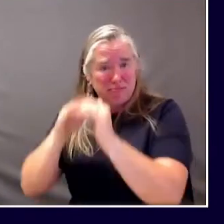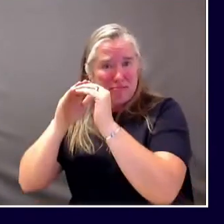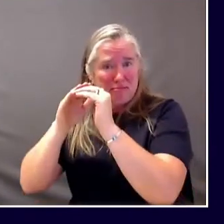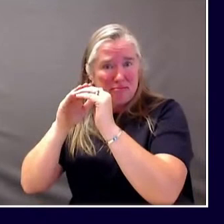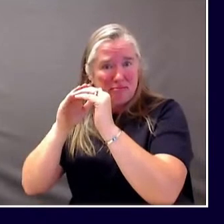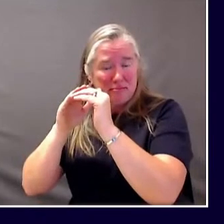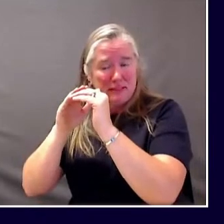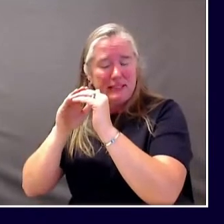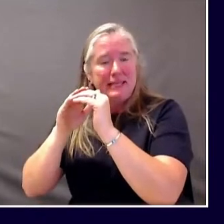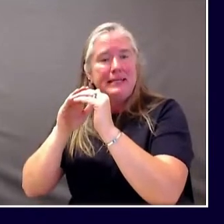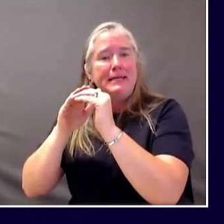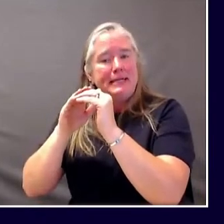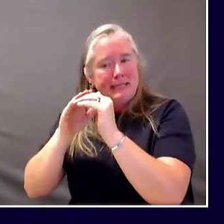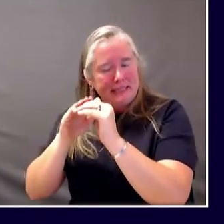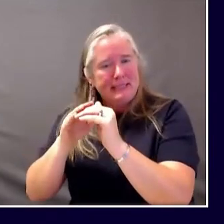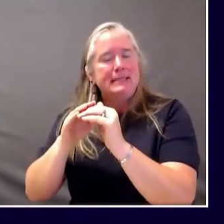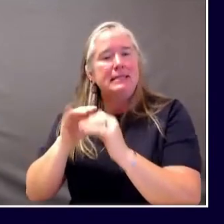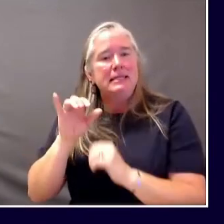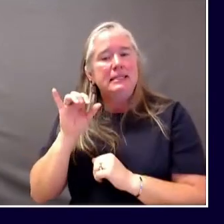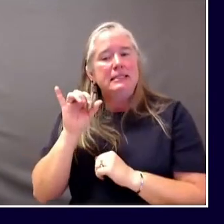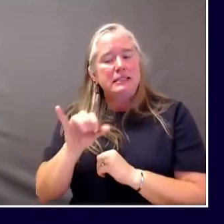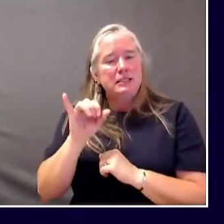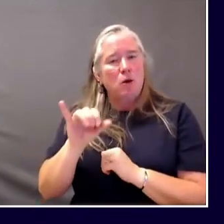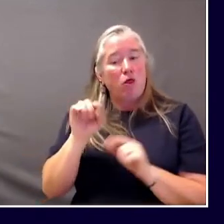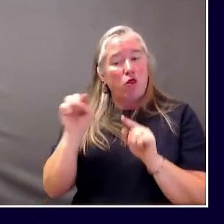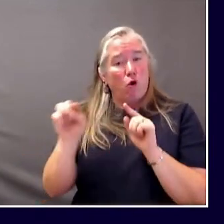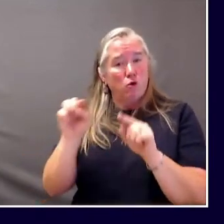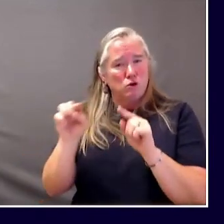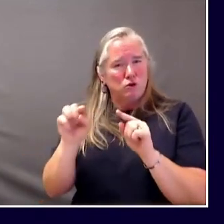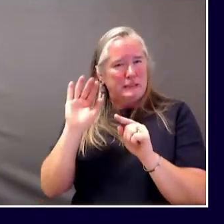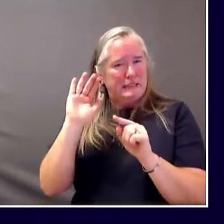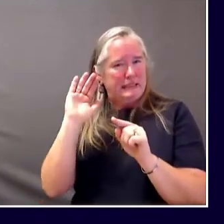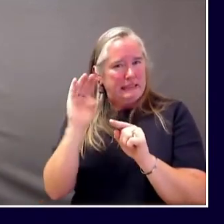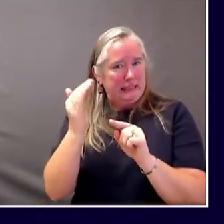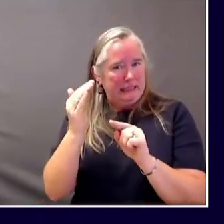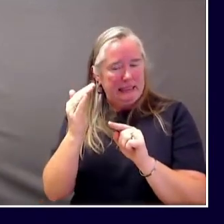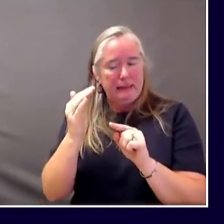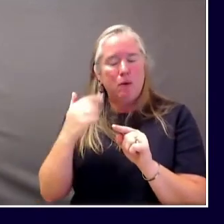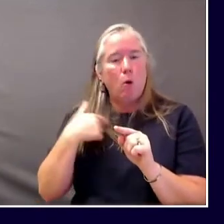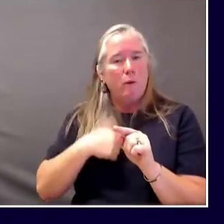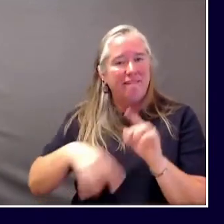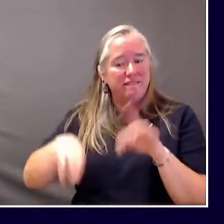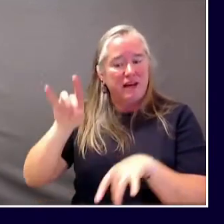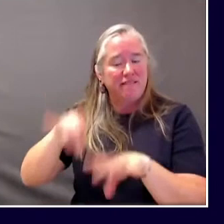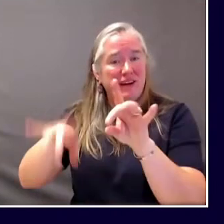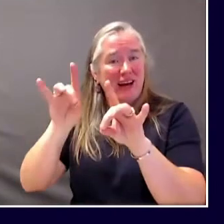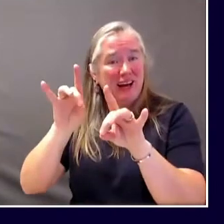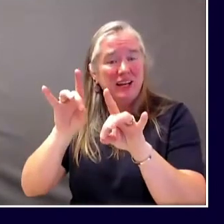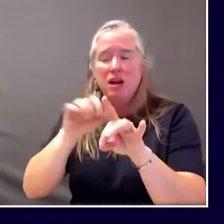not being detected because of more testing but rather are